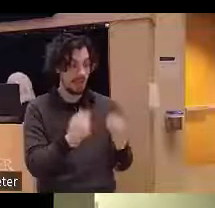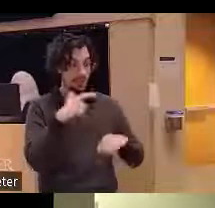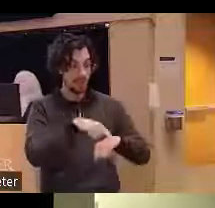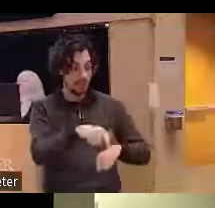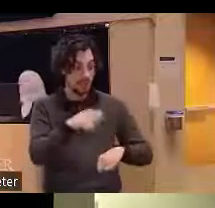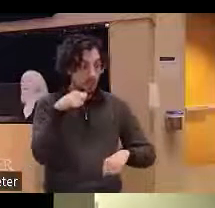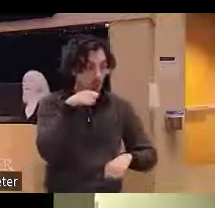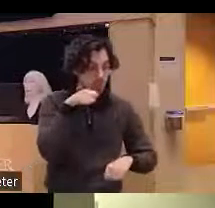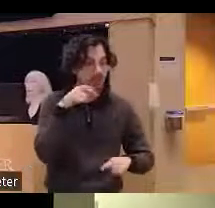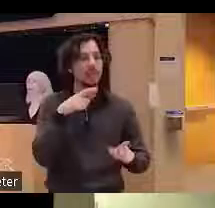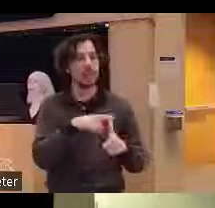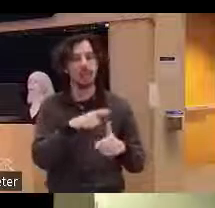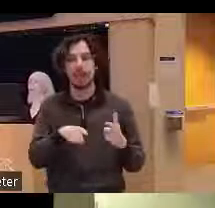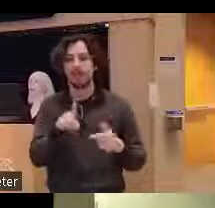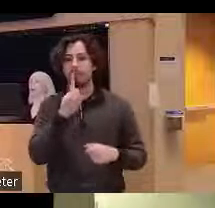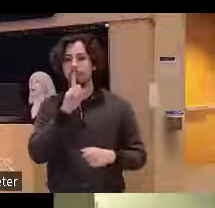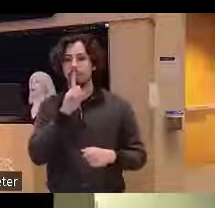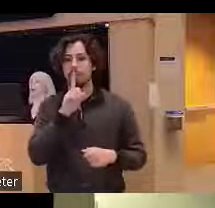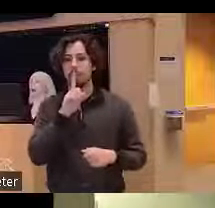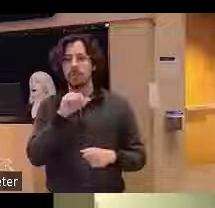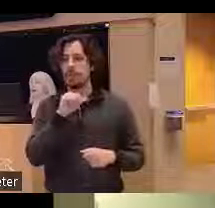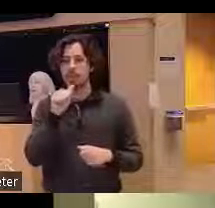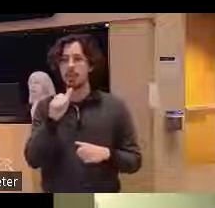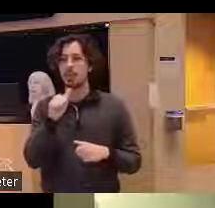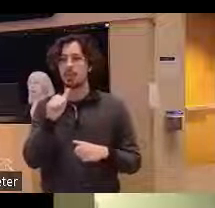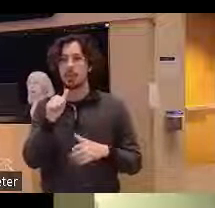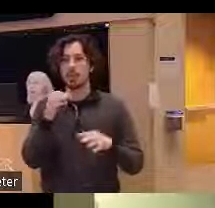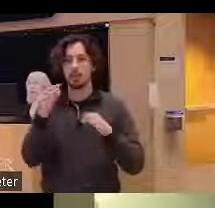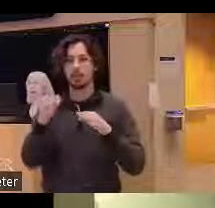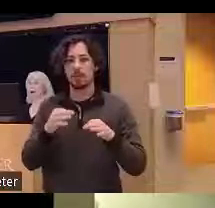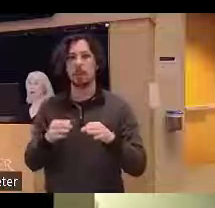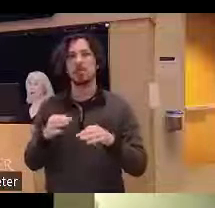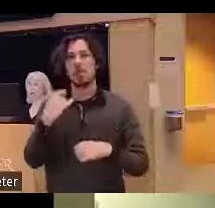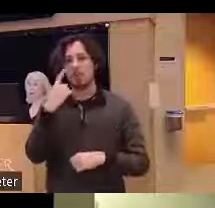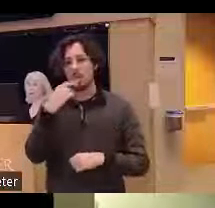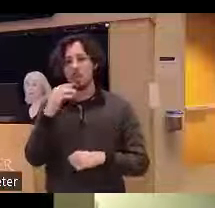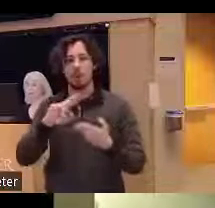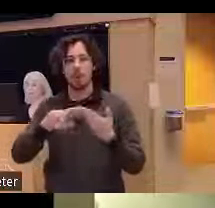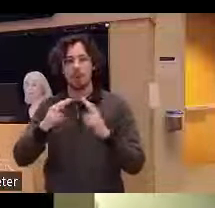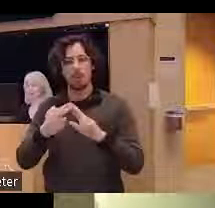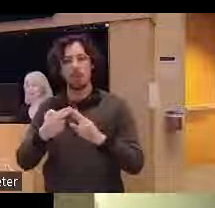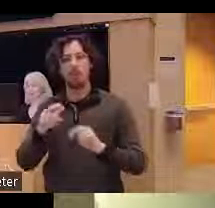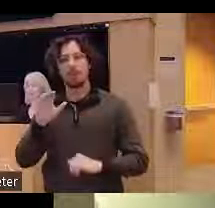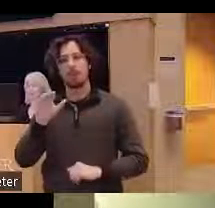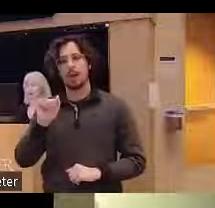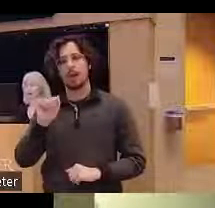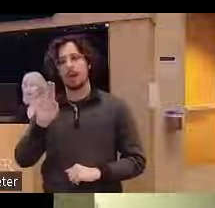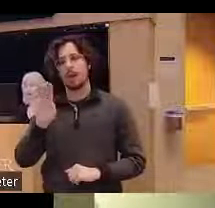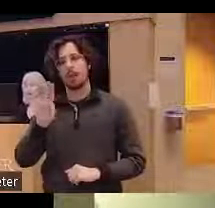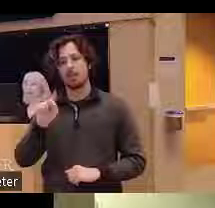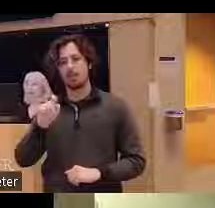not explain the oral microbiome abnormality um and some of the species there we did just publish this